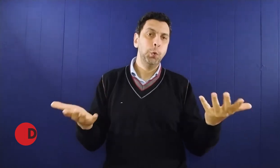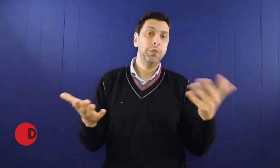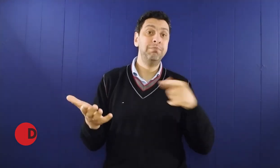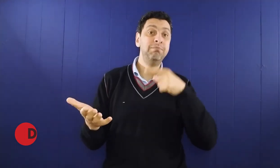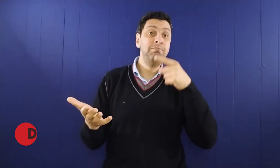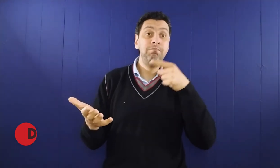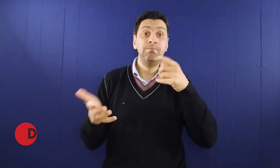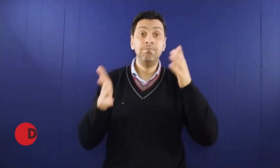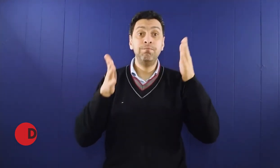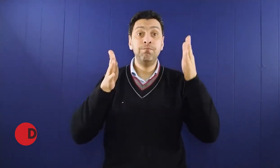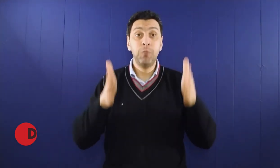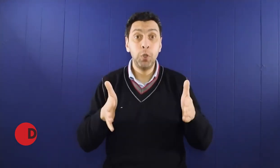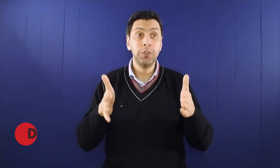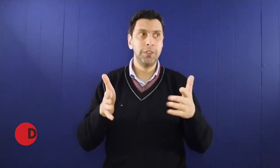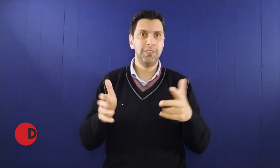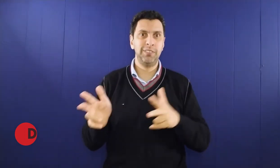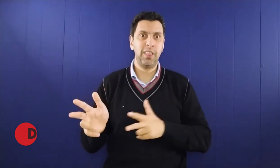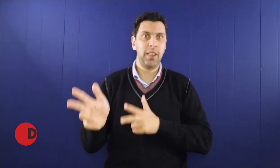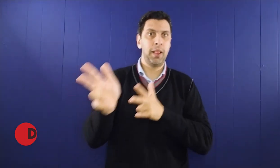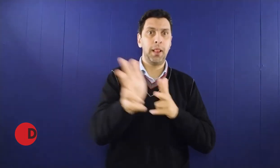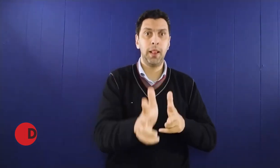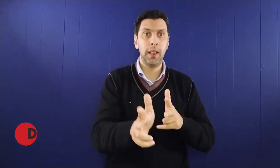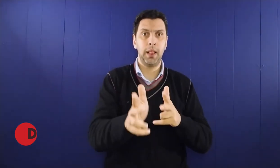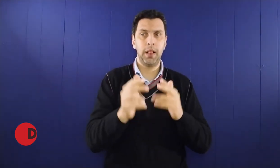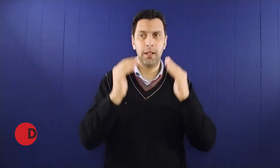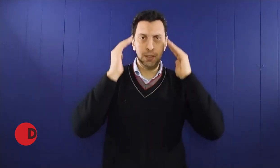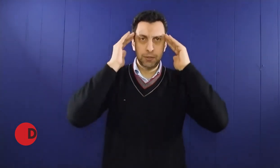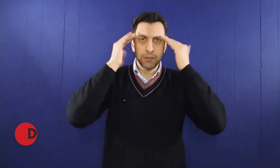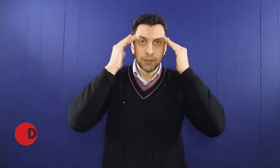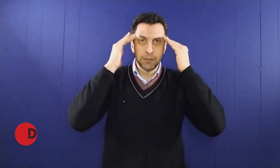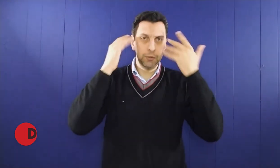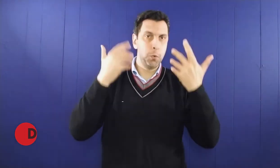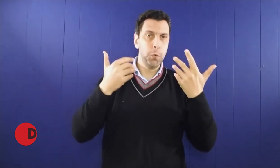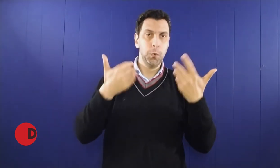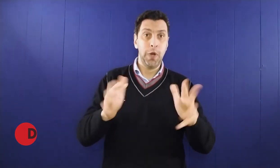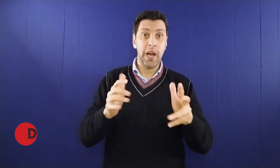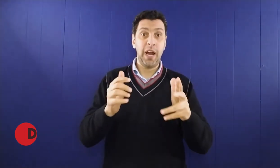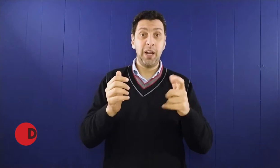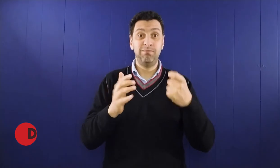by the hearing person when they are pulled over